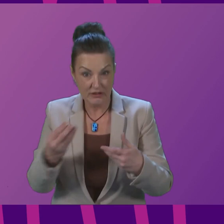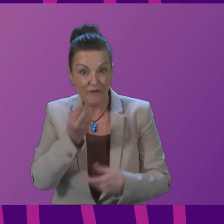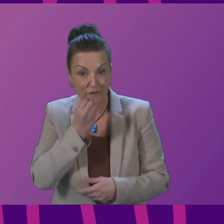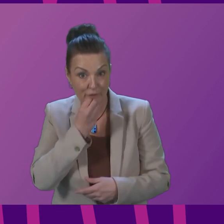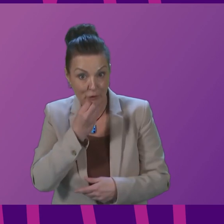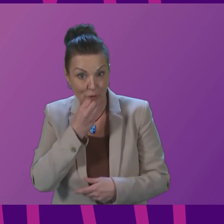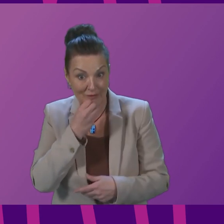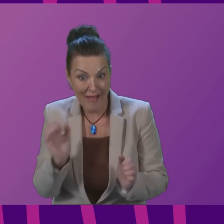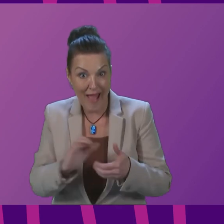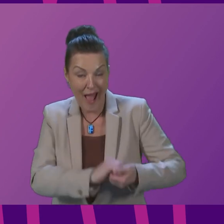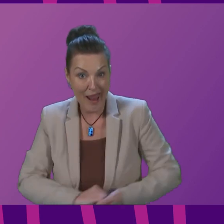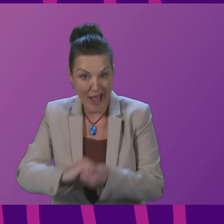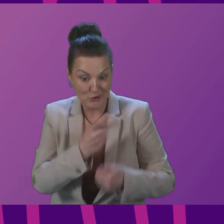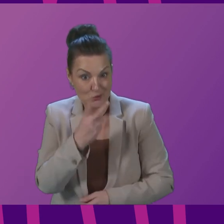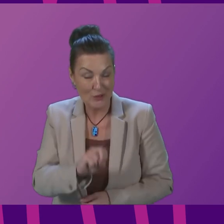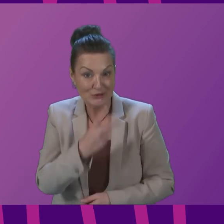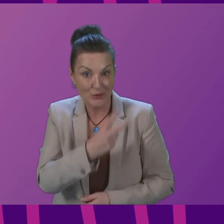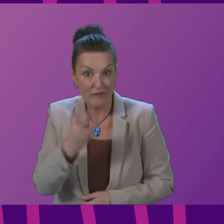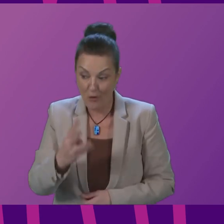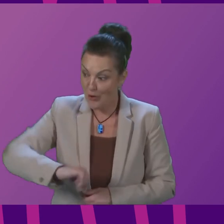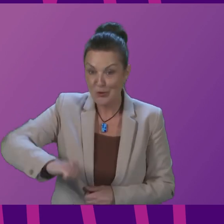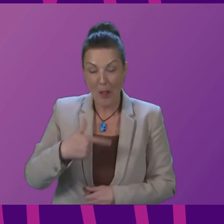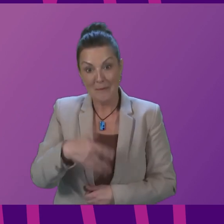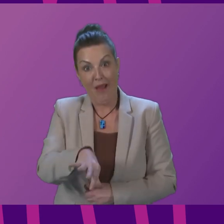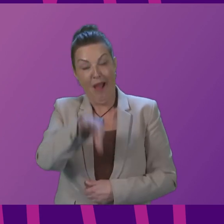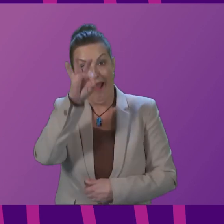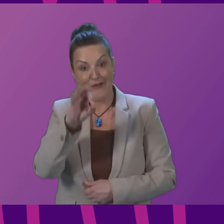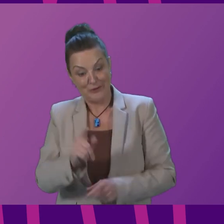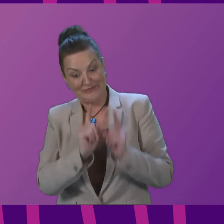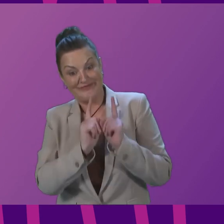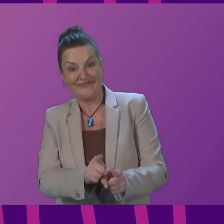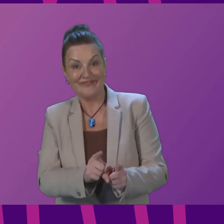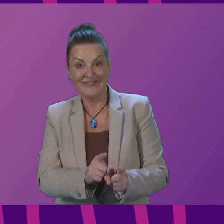Scotland has been selected to host a major international event, which will put a spotlight